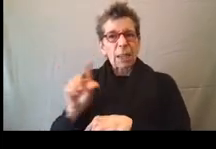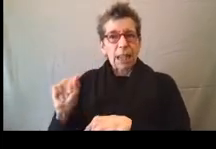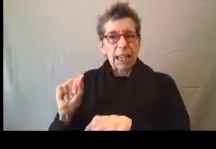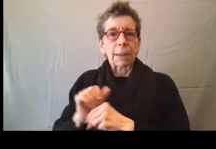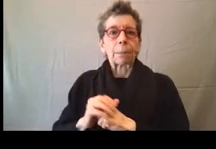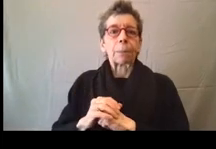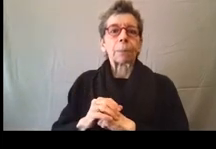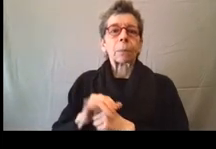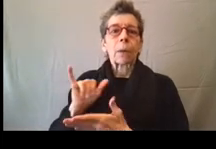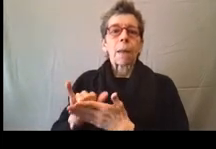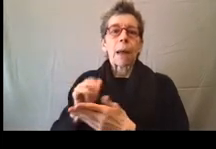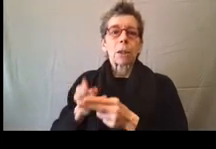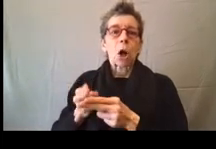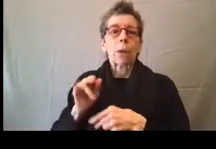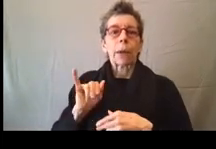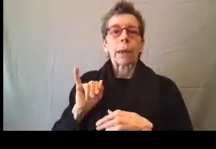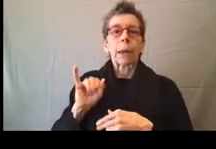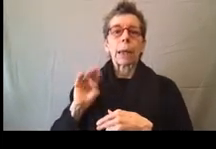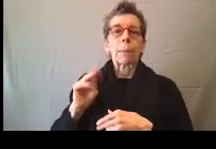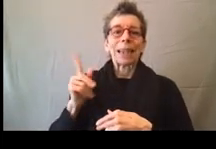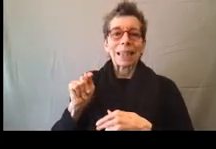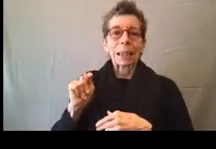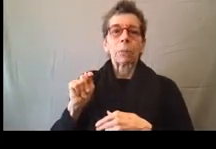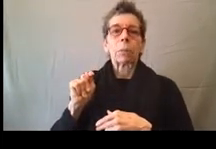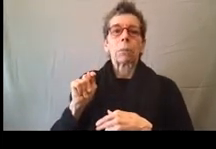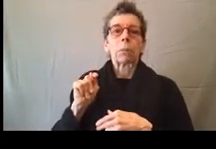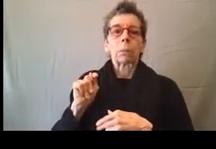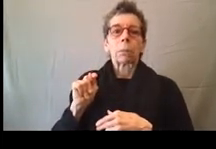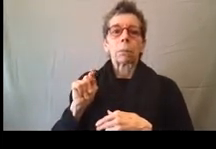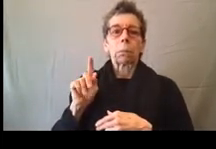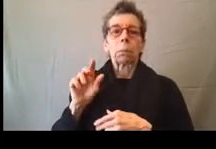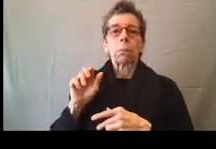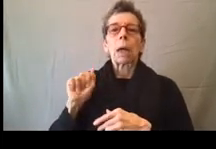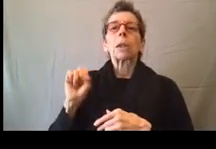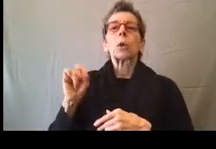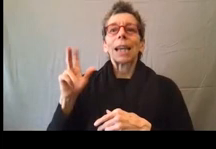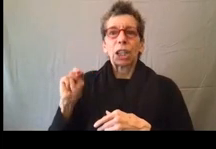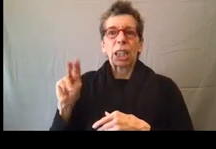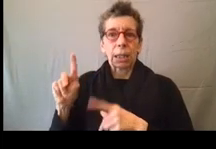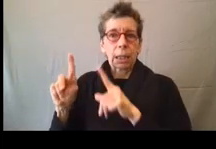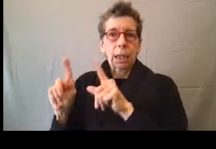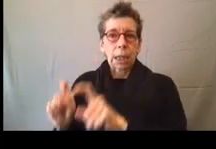So what we did in working with Project Implicit was to use preexisting data, that they had